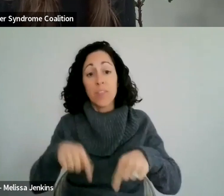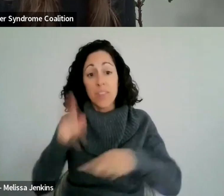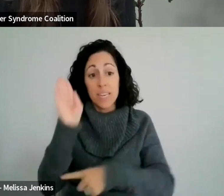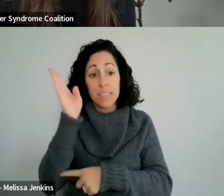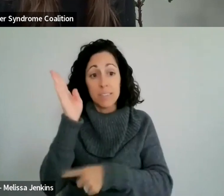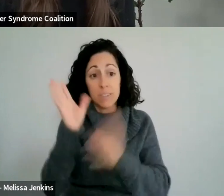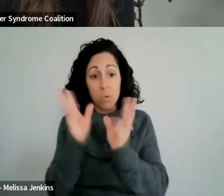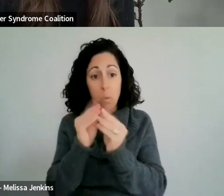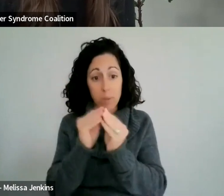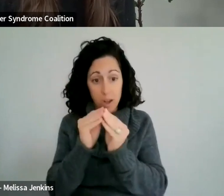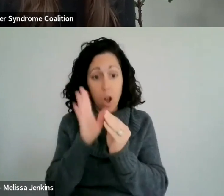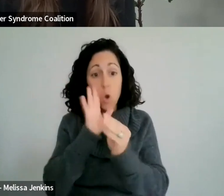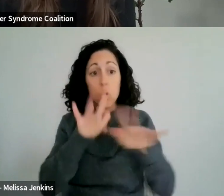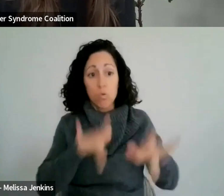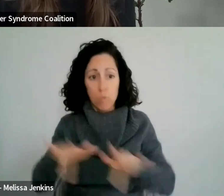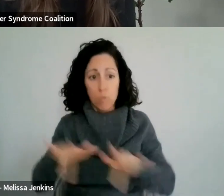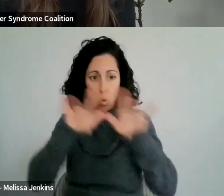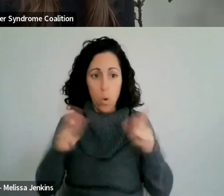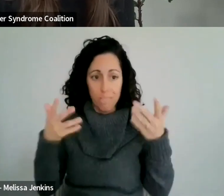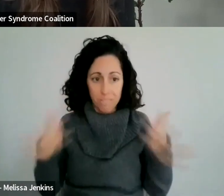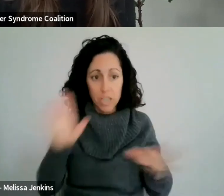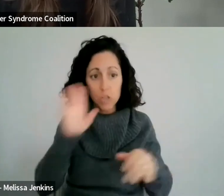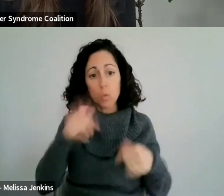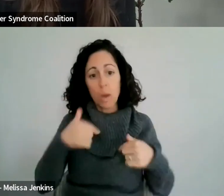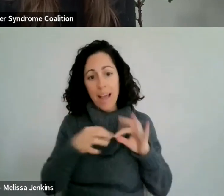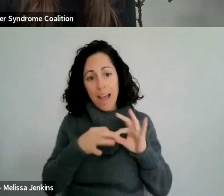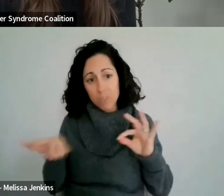We'll have transcripts, captions all of that as well.